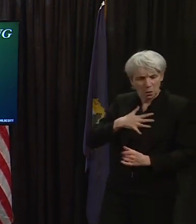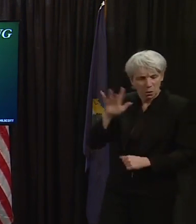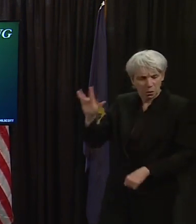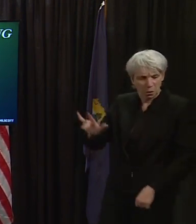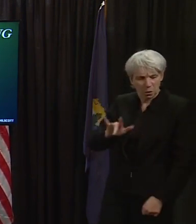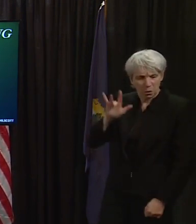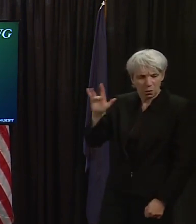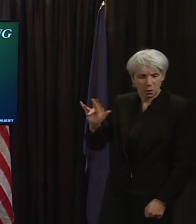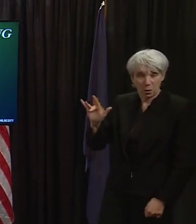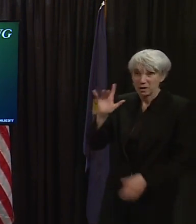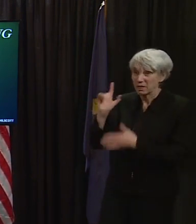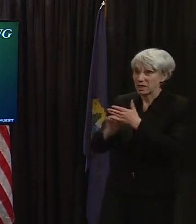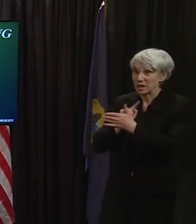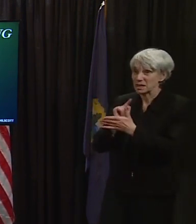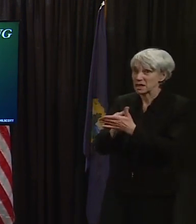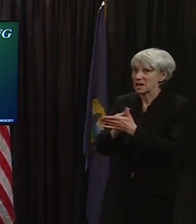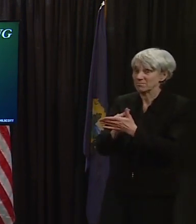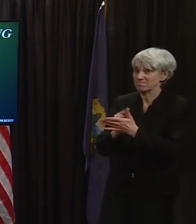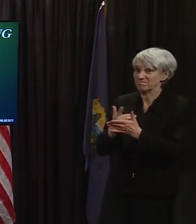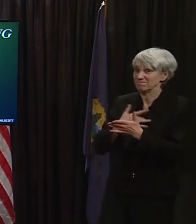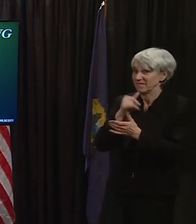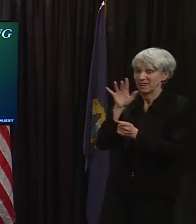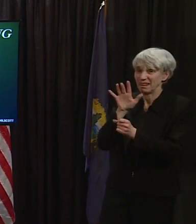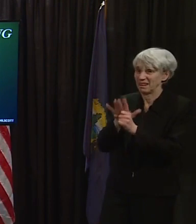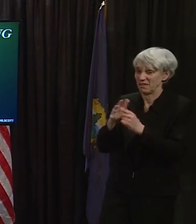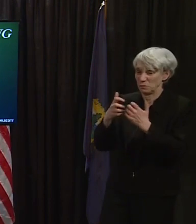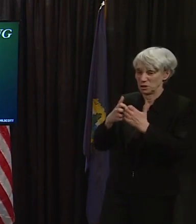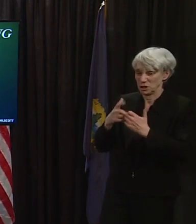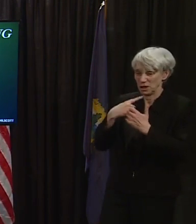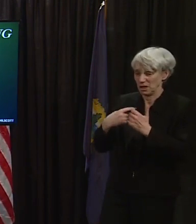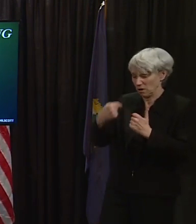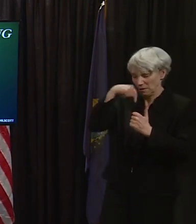that we wouldn't have enough ventilators. We were worried about how